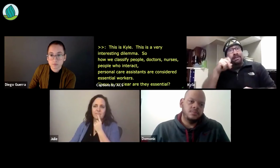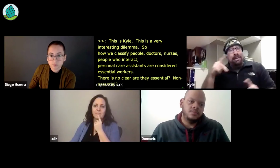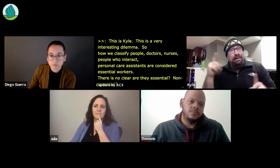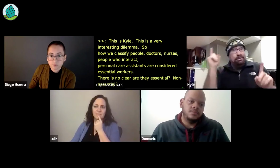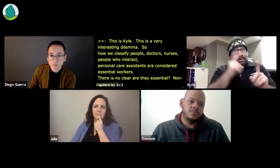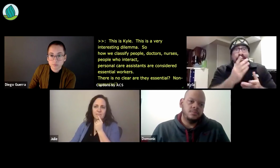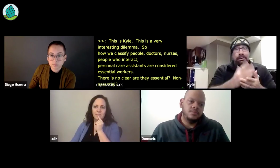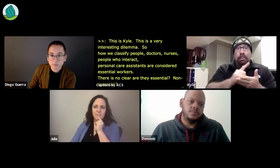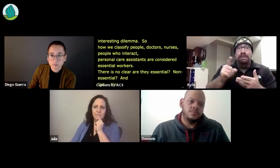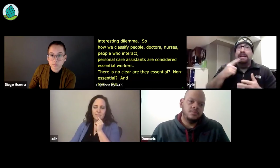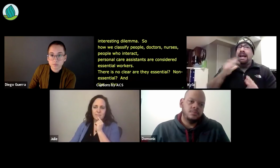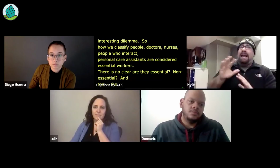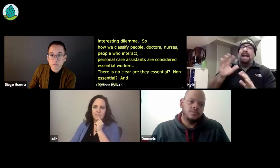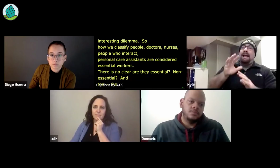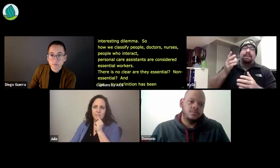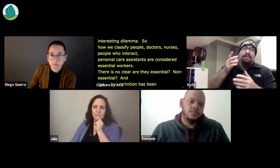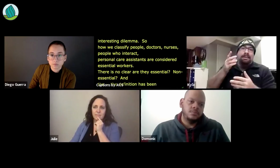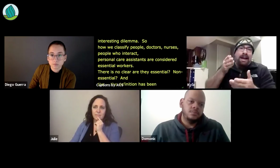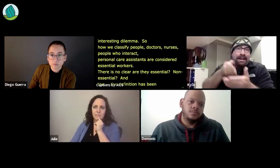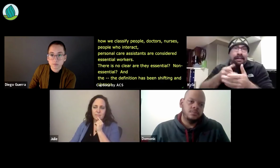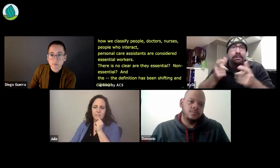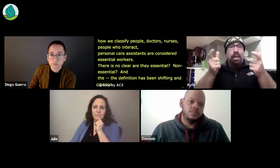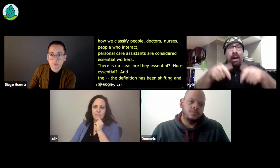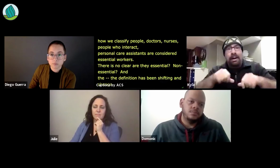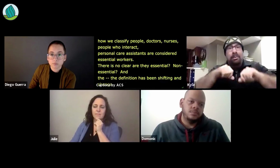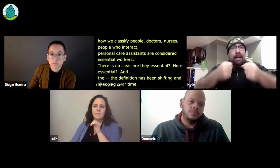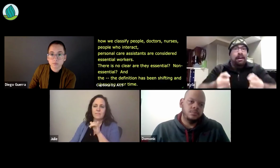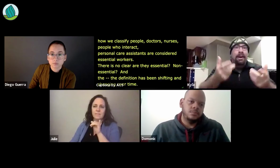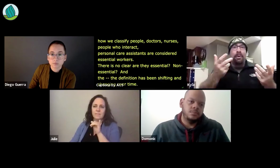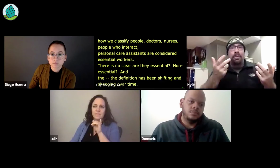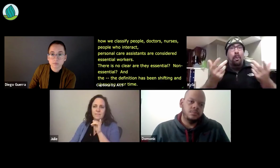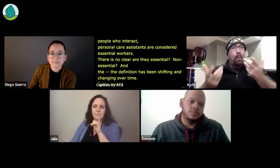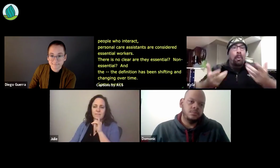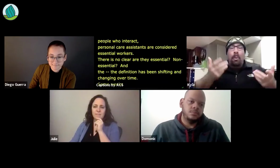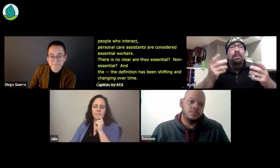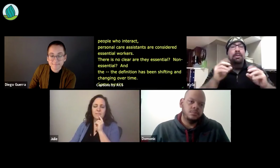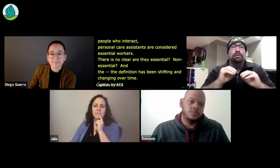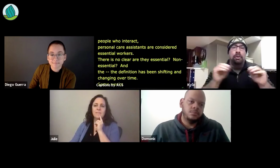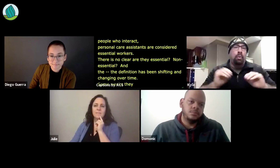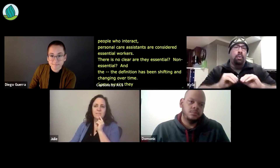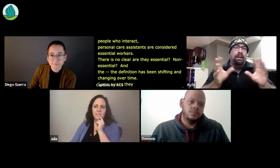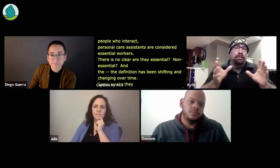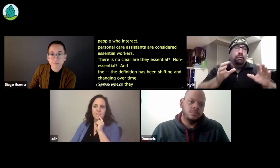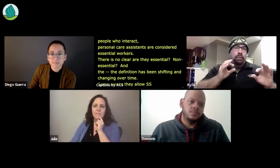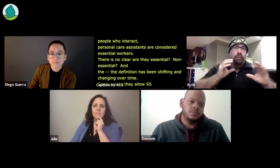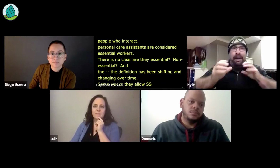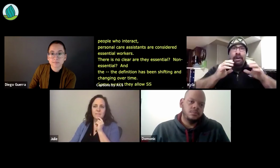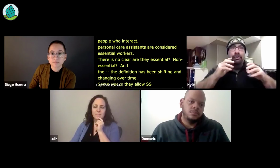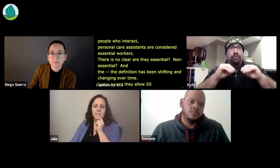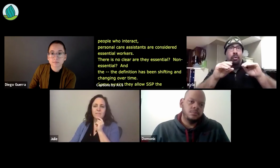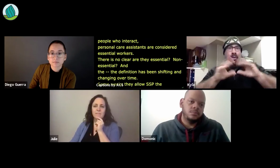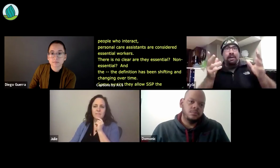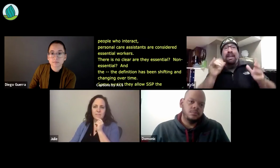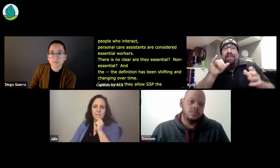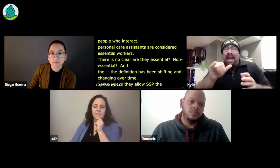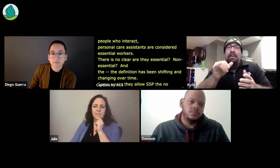You're not allowed to be there. It's against the law. We're going to break protocol. There's no clear definition of that, and so I think that's part of the challenge